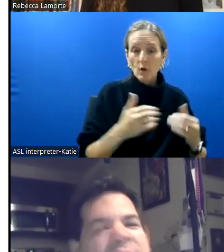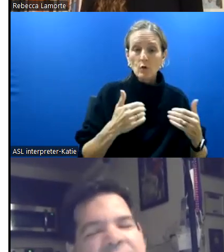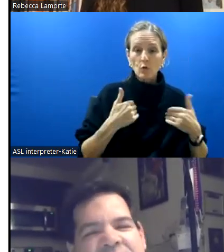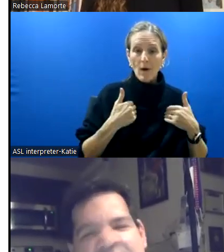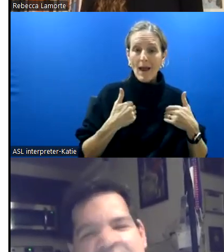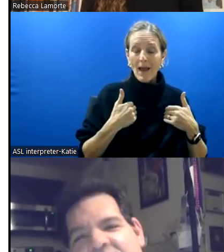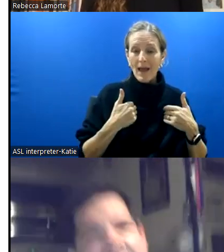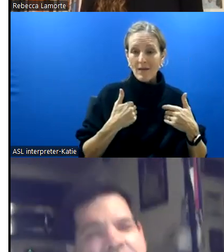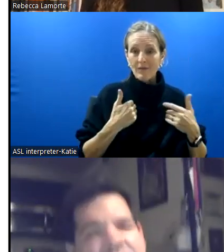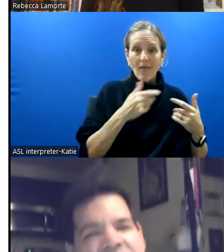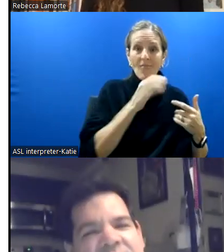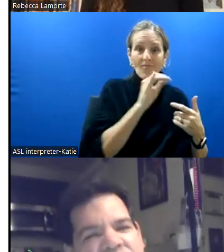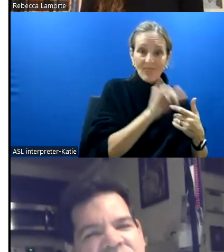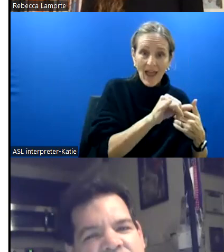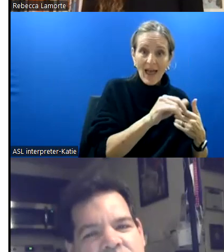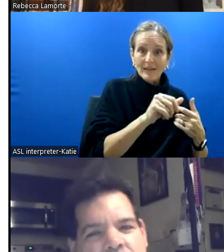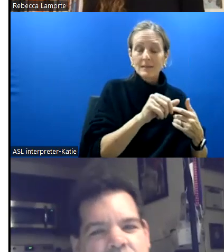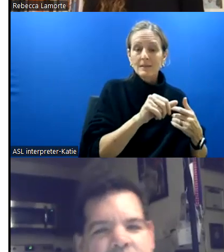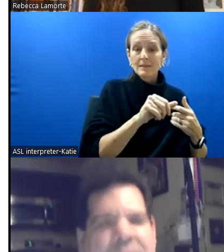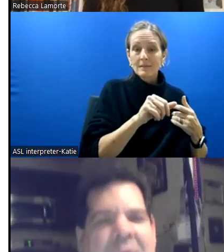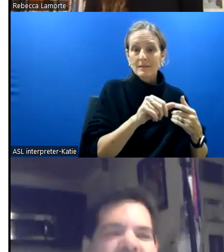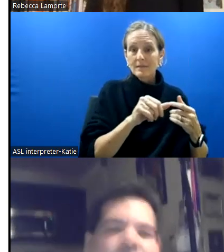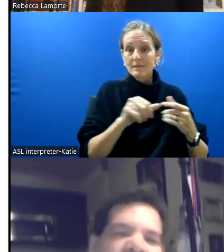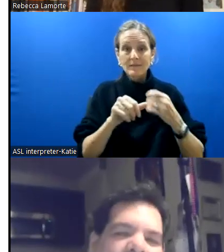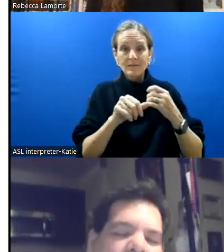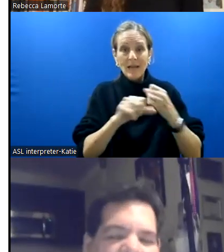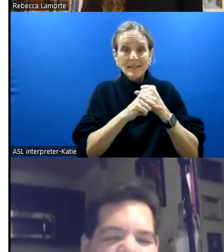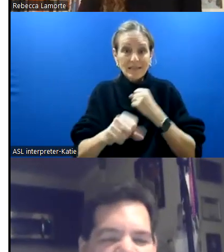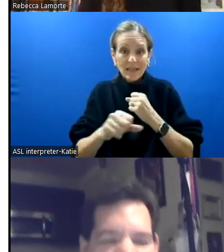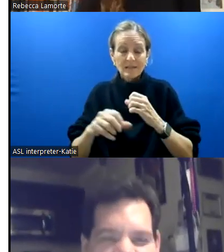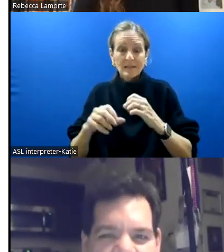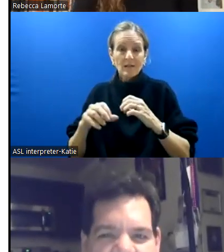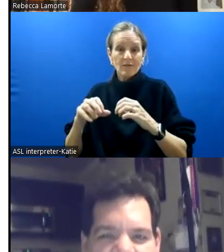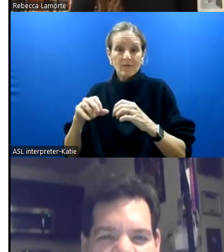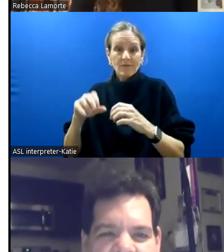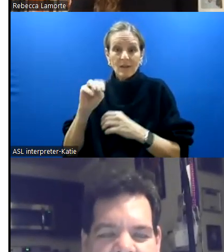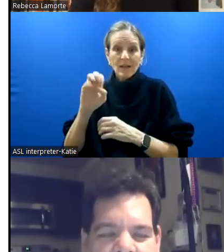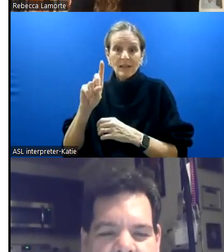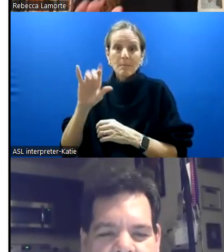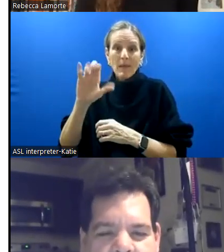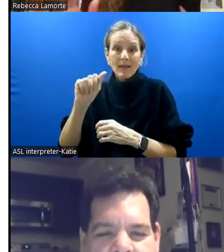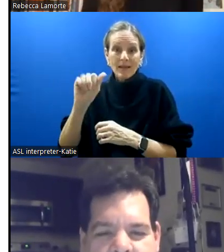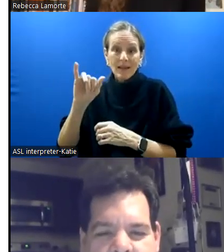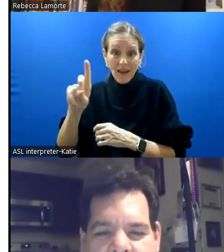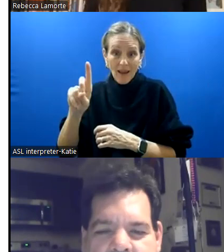as Medicaid and Medicare too. I don't mean to go on and on. - Adam brought up an amazing, amazing point.